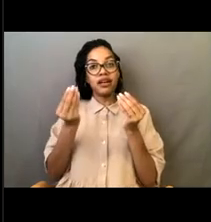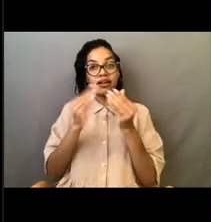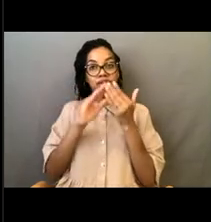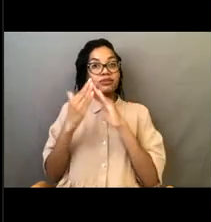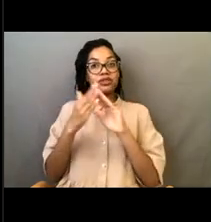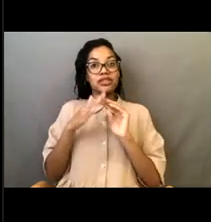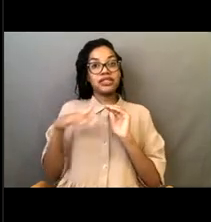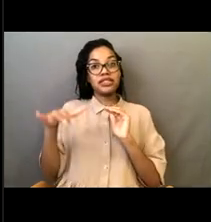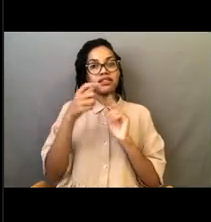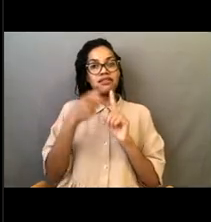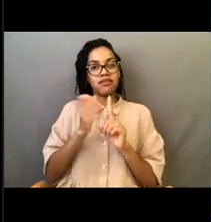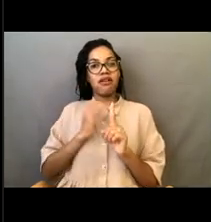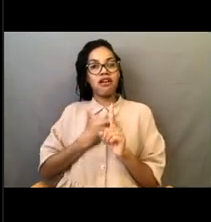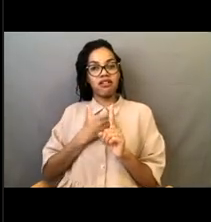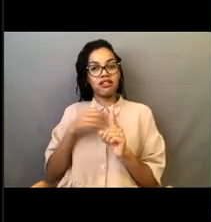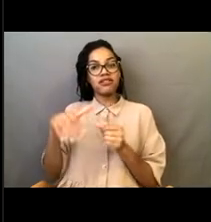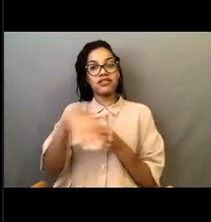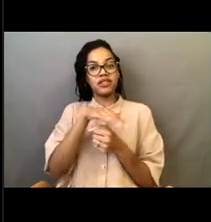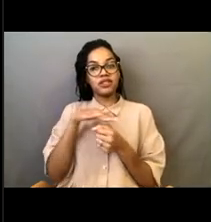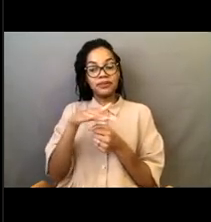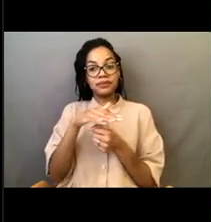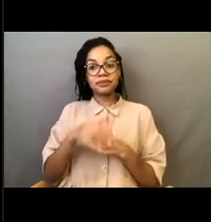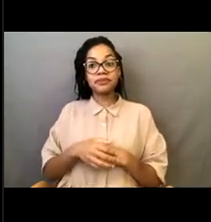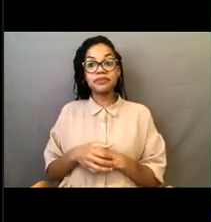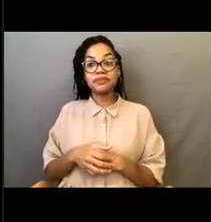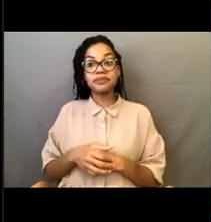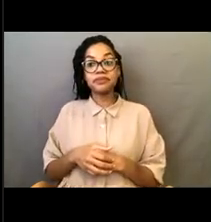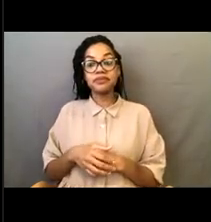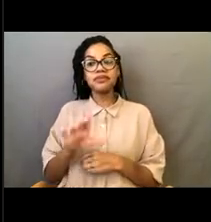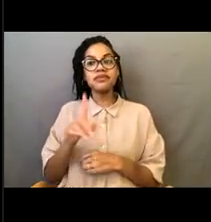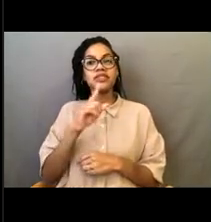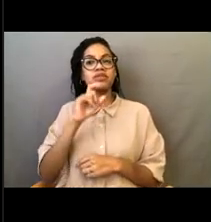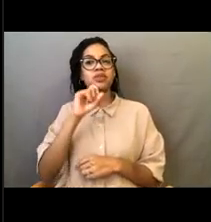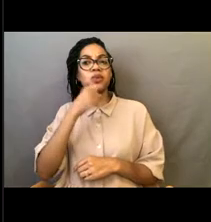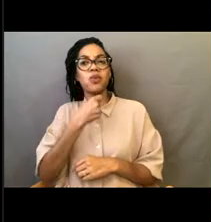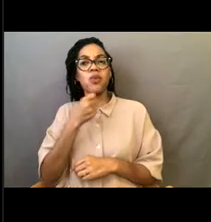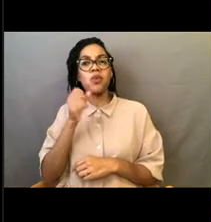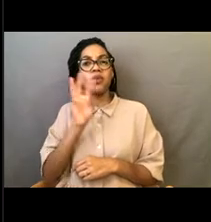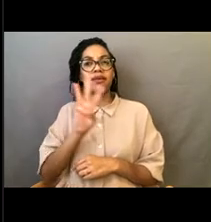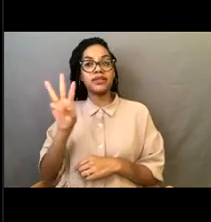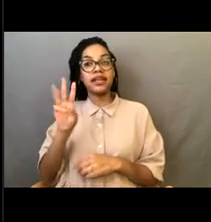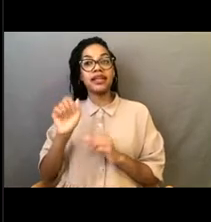and there is a very cool app that you can go to or a website called the Native Land app,